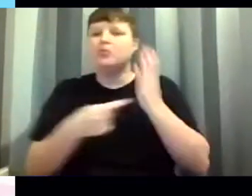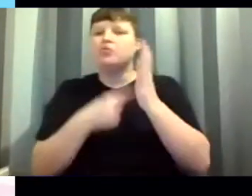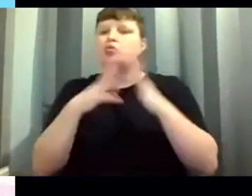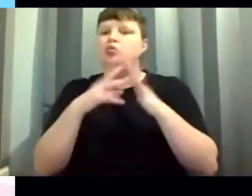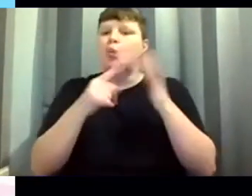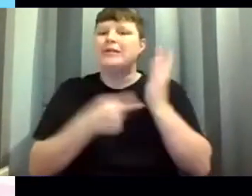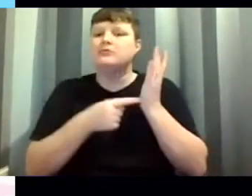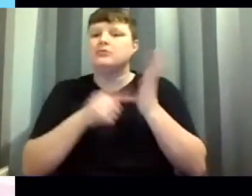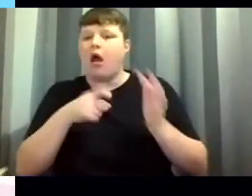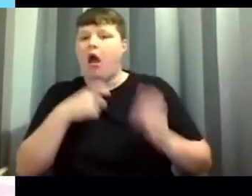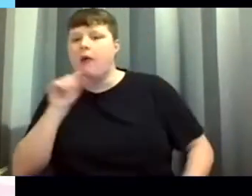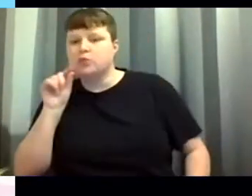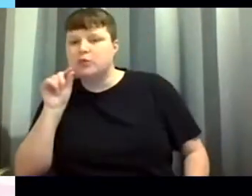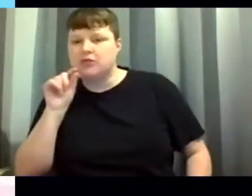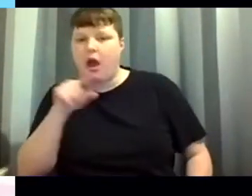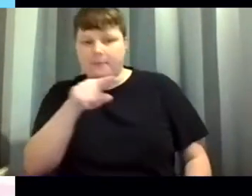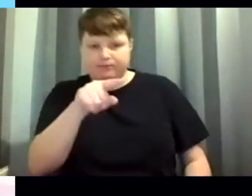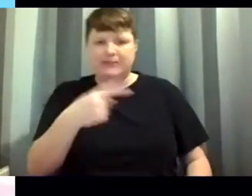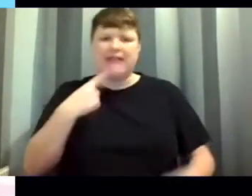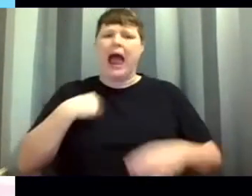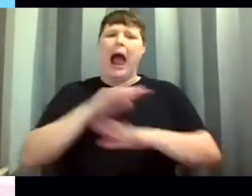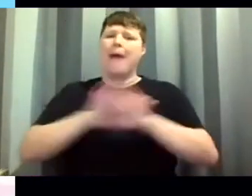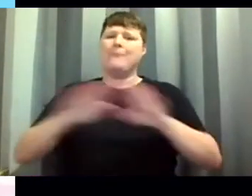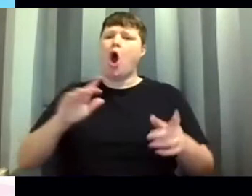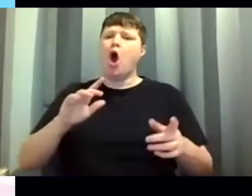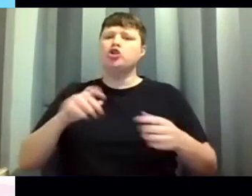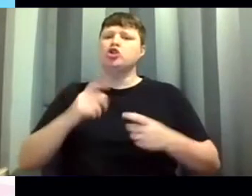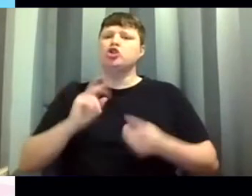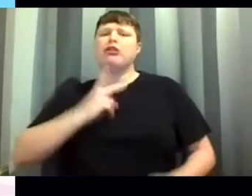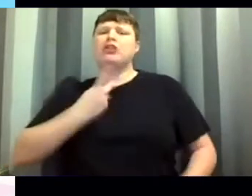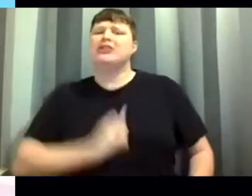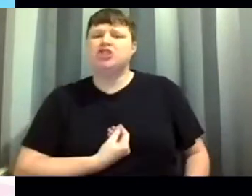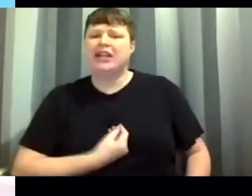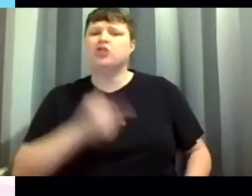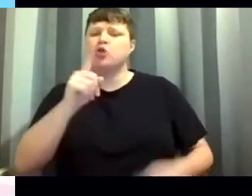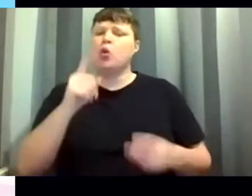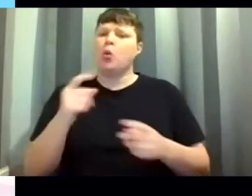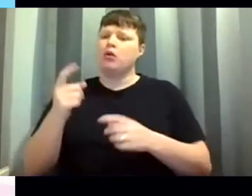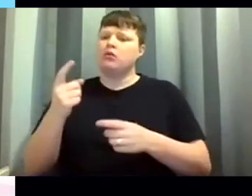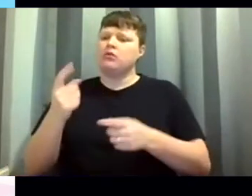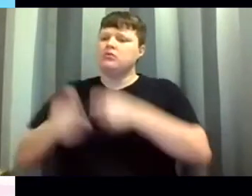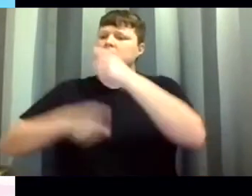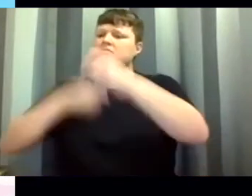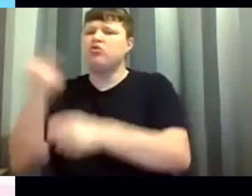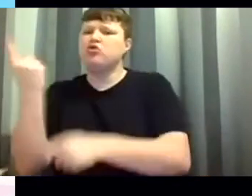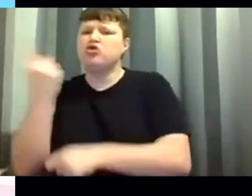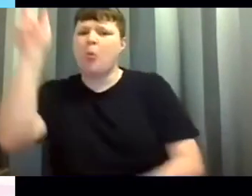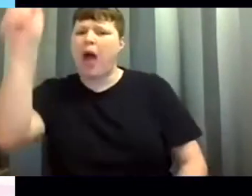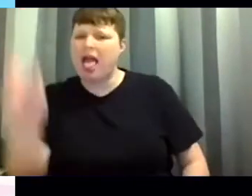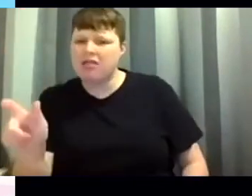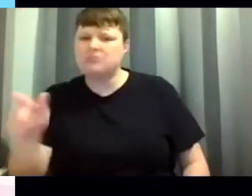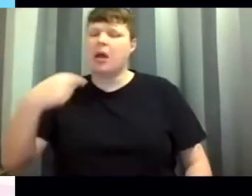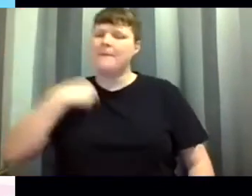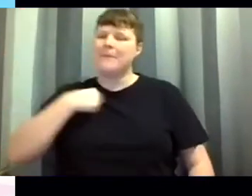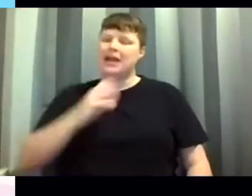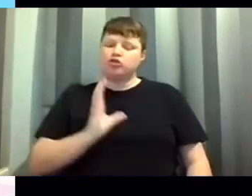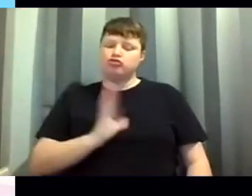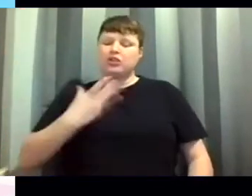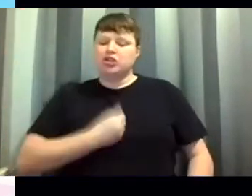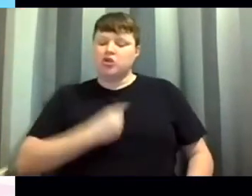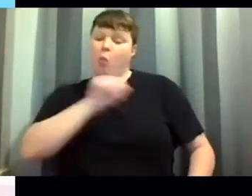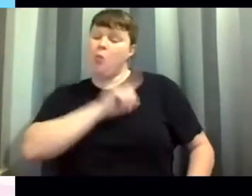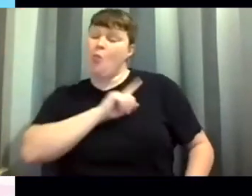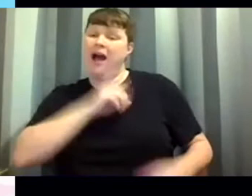know who I really am." I'm still the same person; the same sense of humour; the same strengths